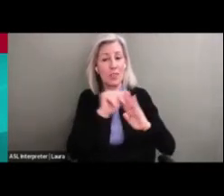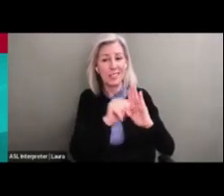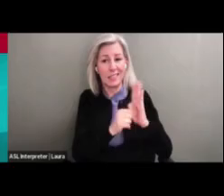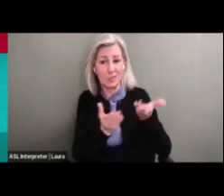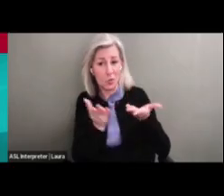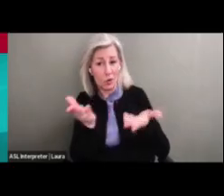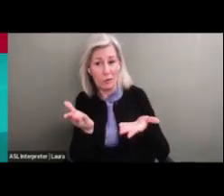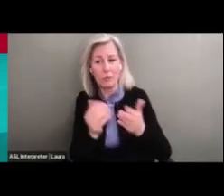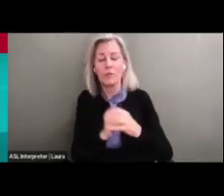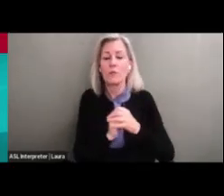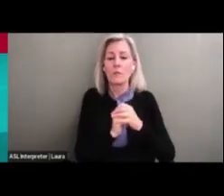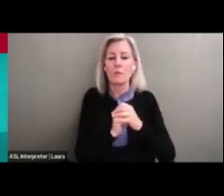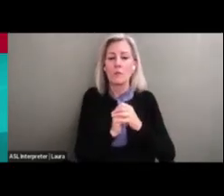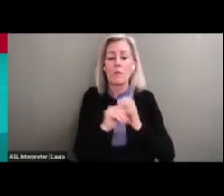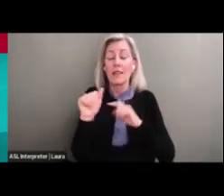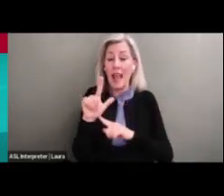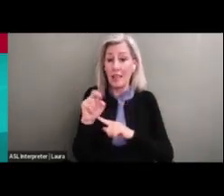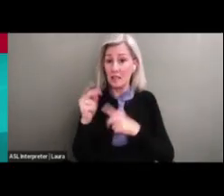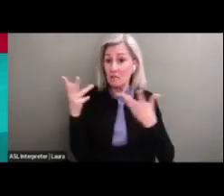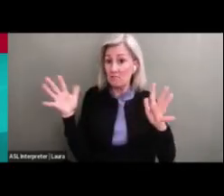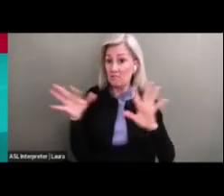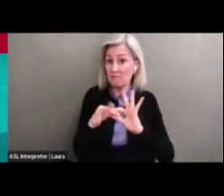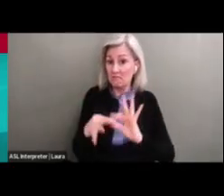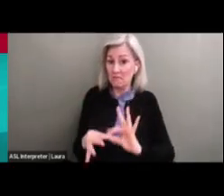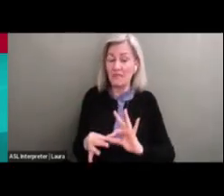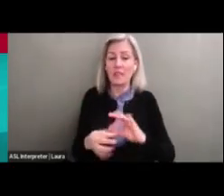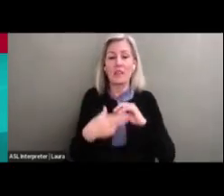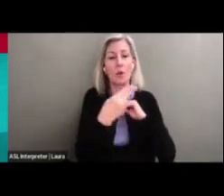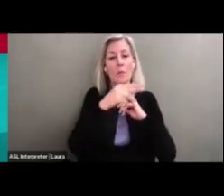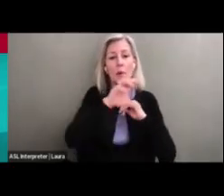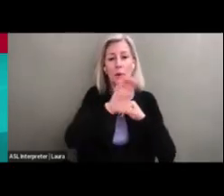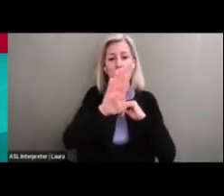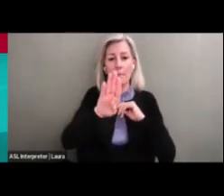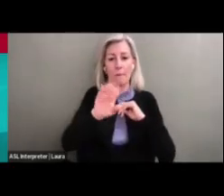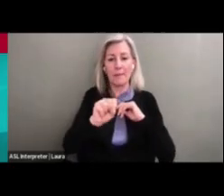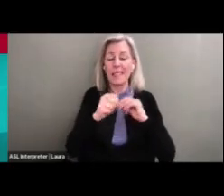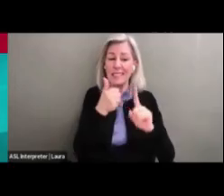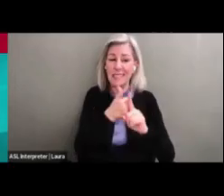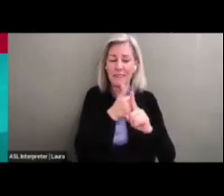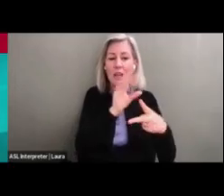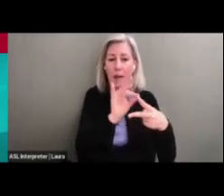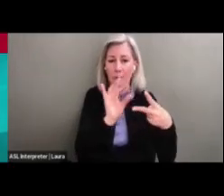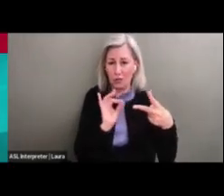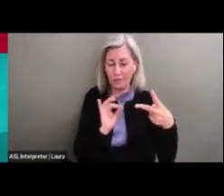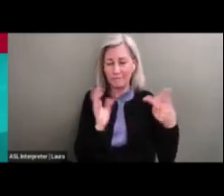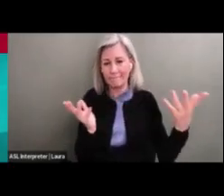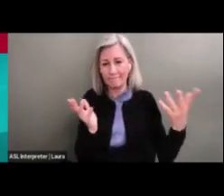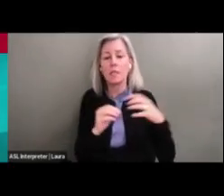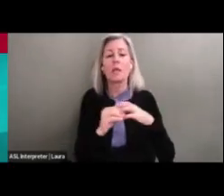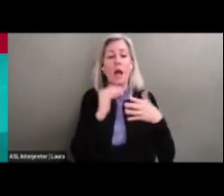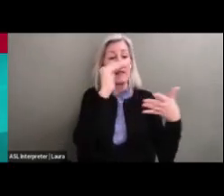There are mandatory benefits and then there are some benefits that are optional for states to offer. As Allison mentioned earlier,